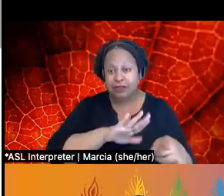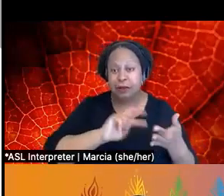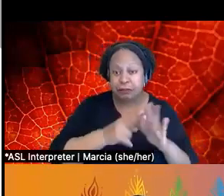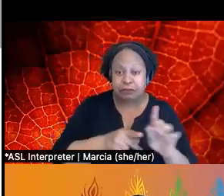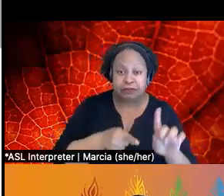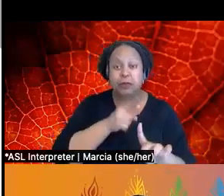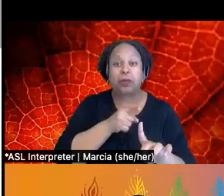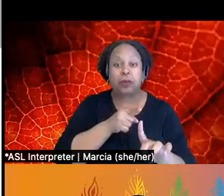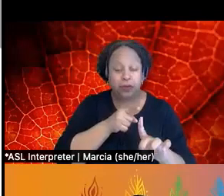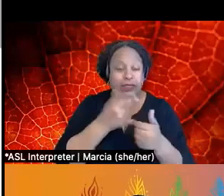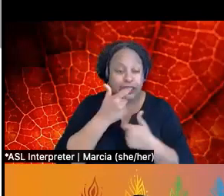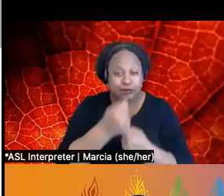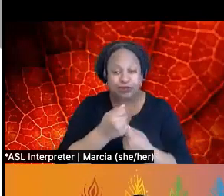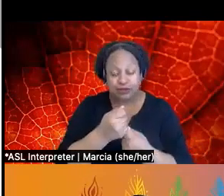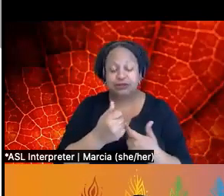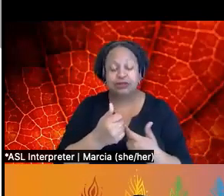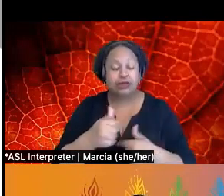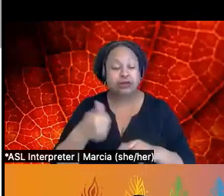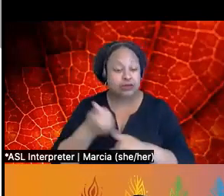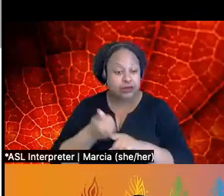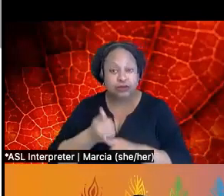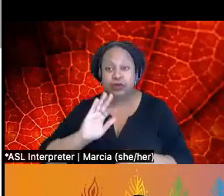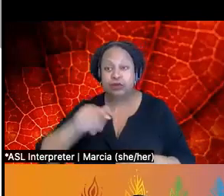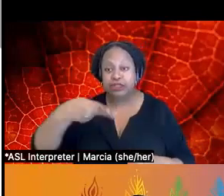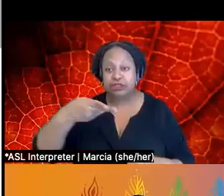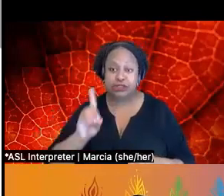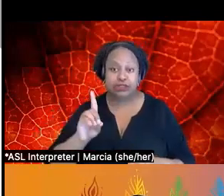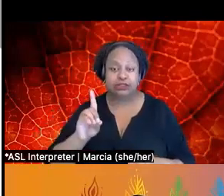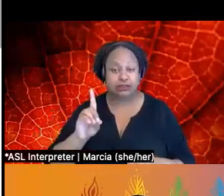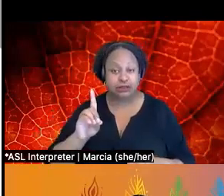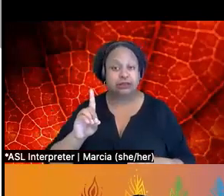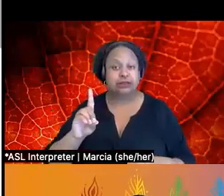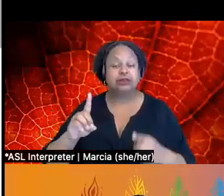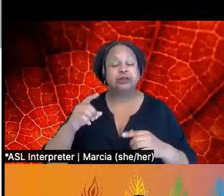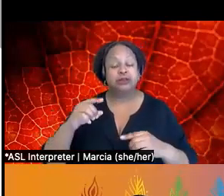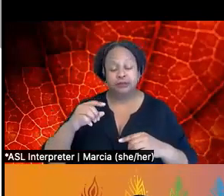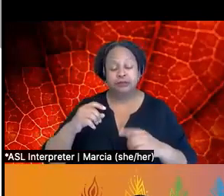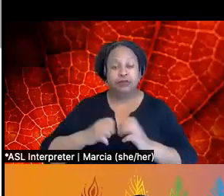She also holds a doctorate in education from the Ontario Institute for Studies